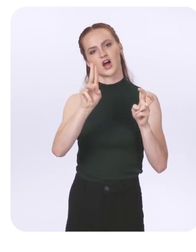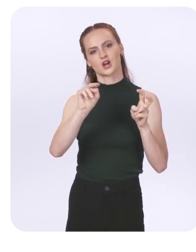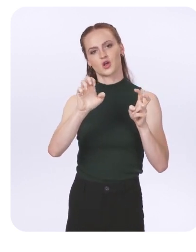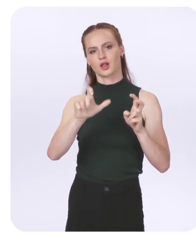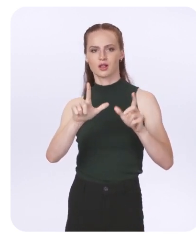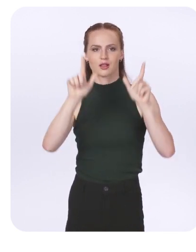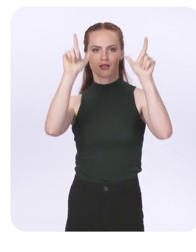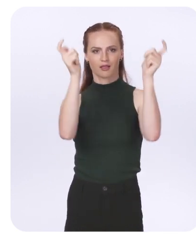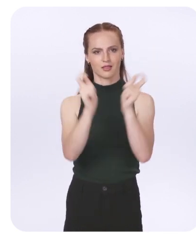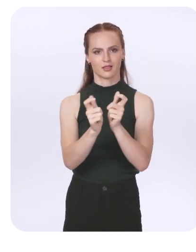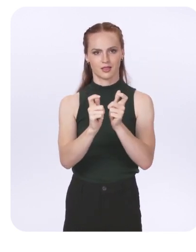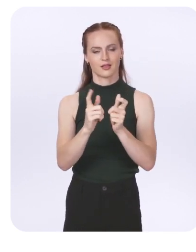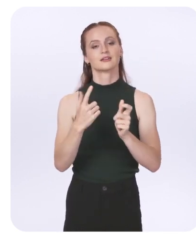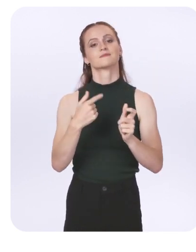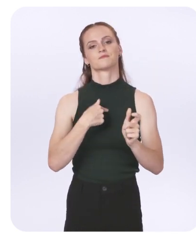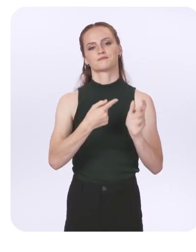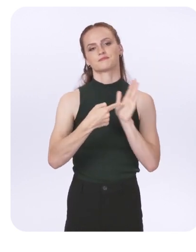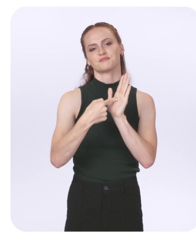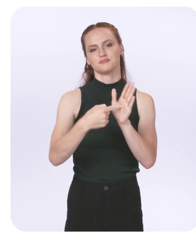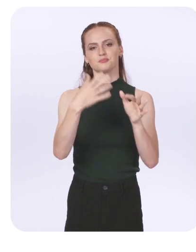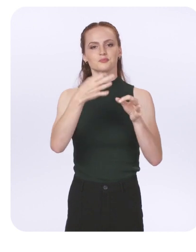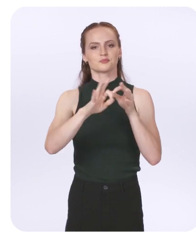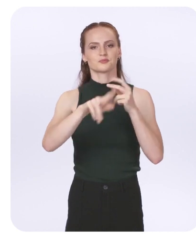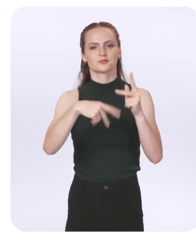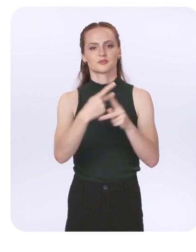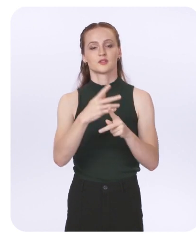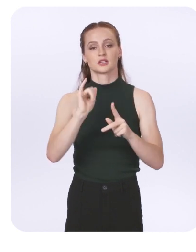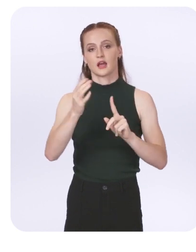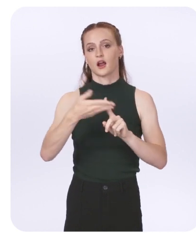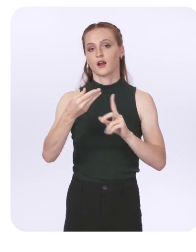That interest might result in a purchase decision down the line.